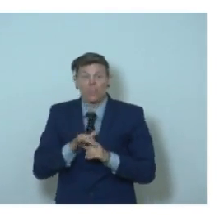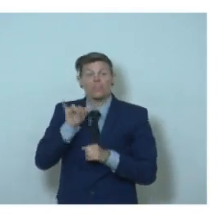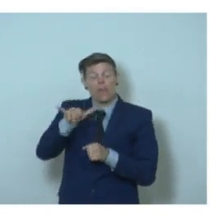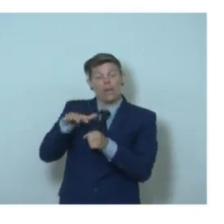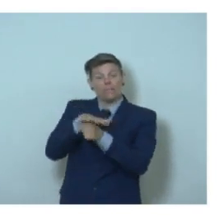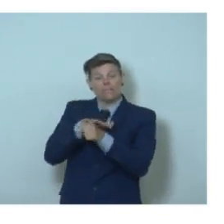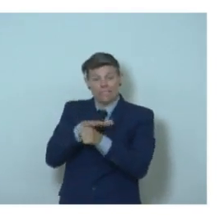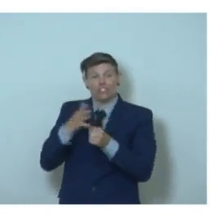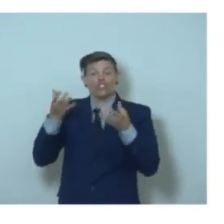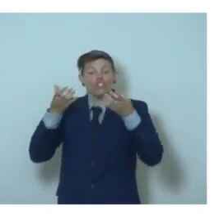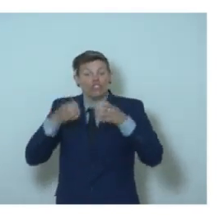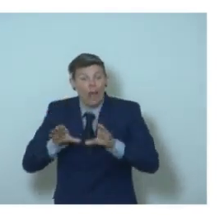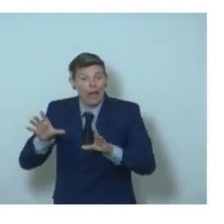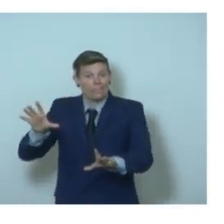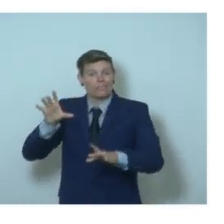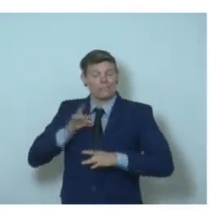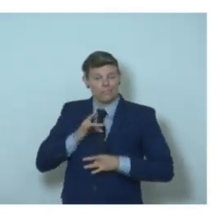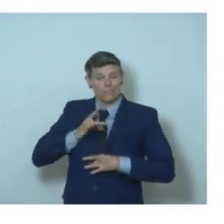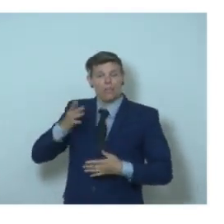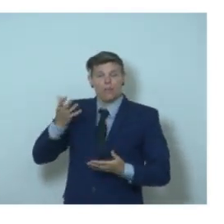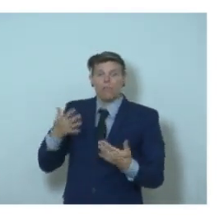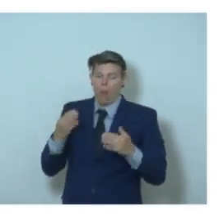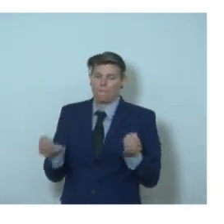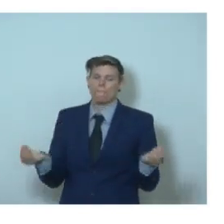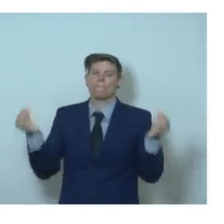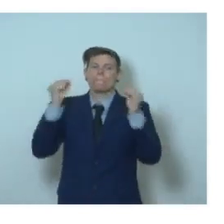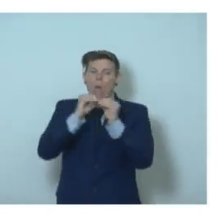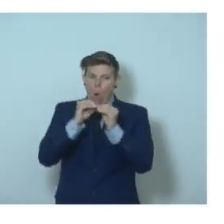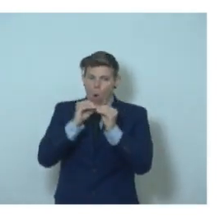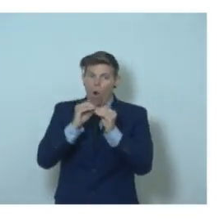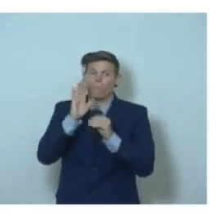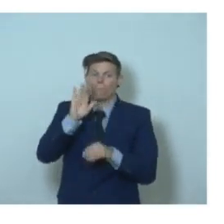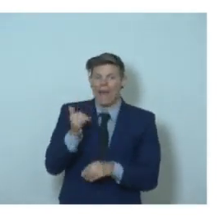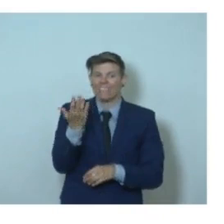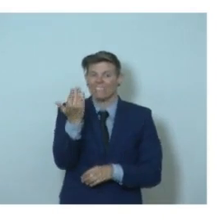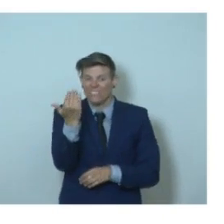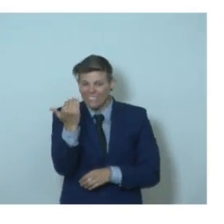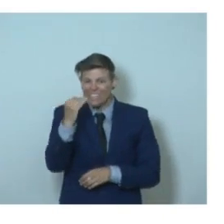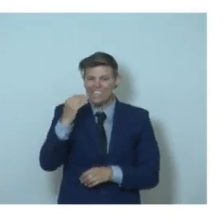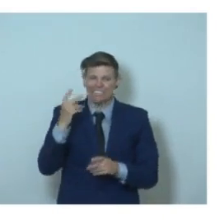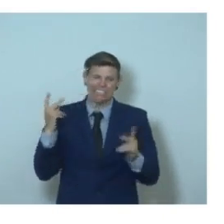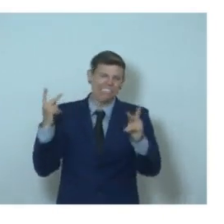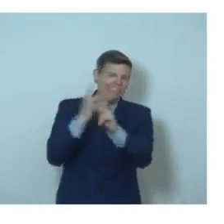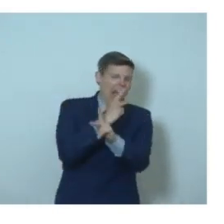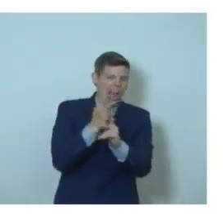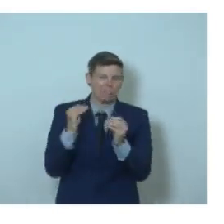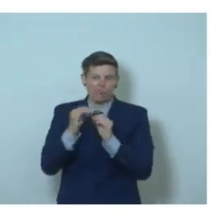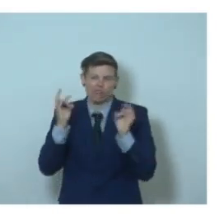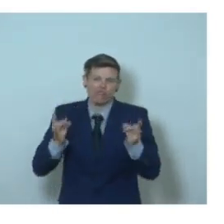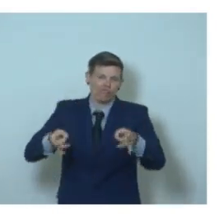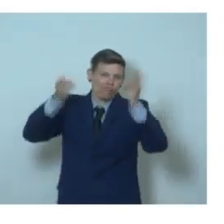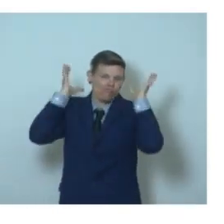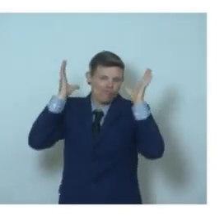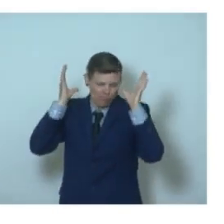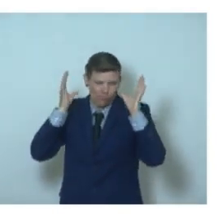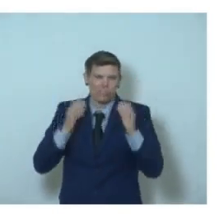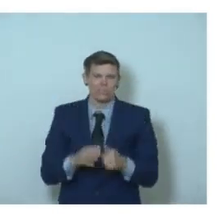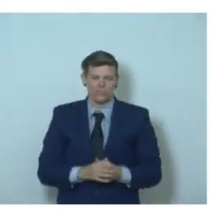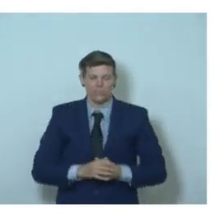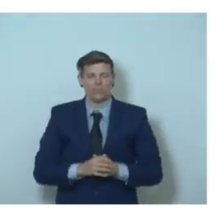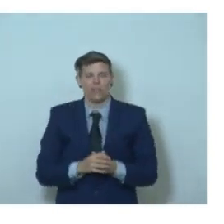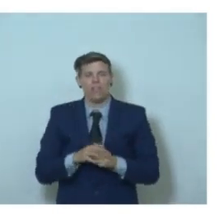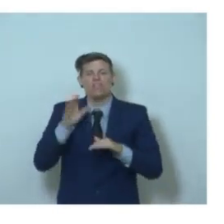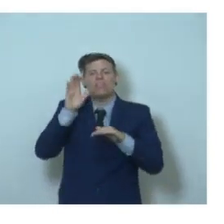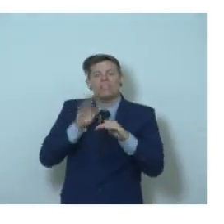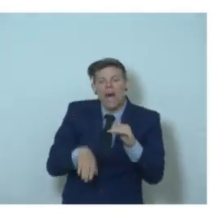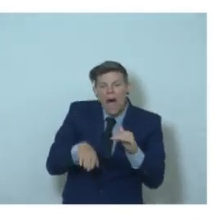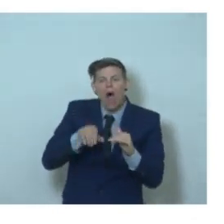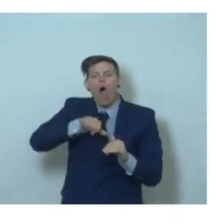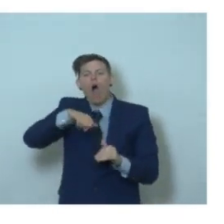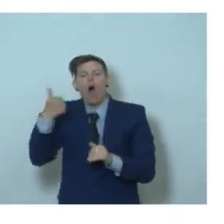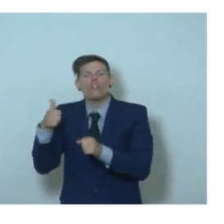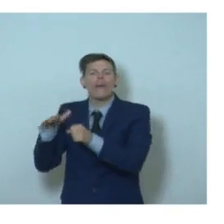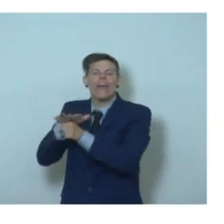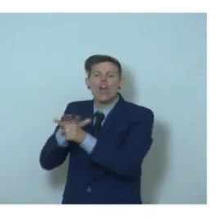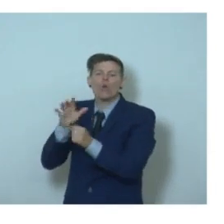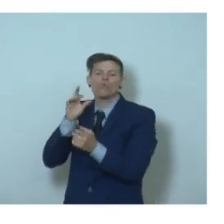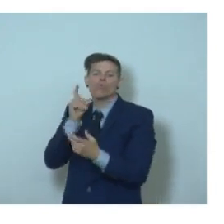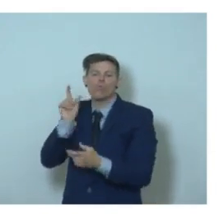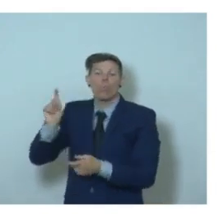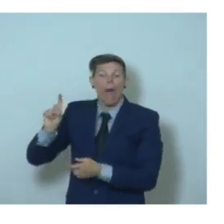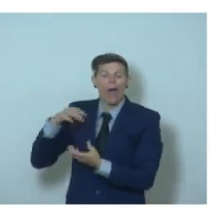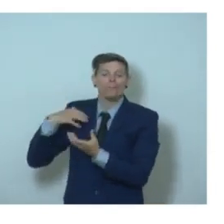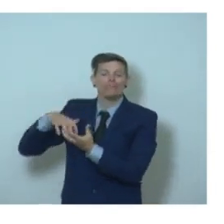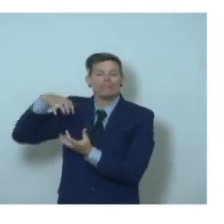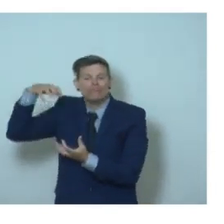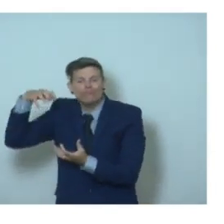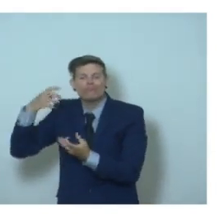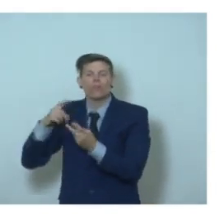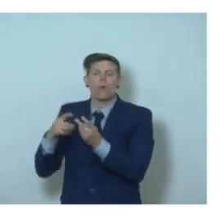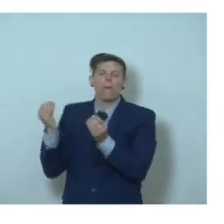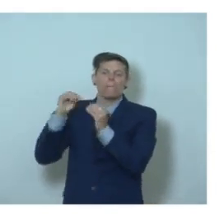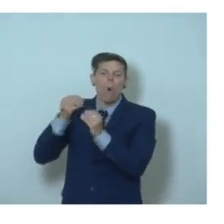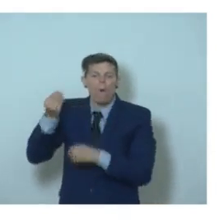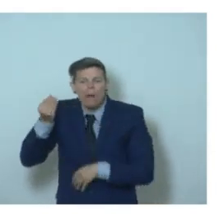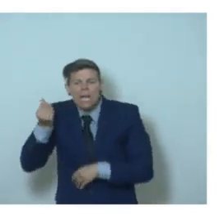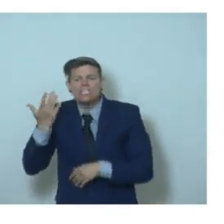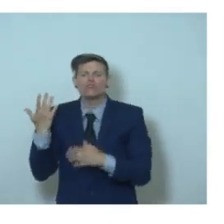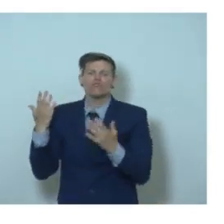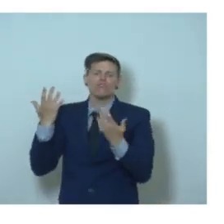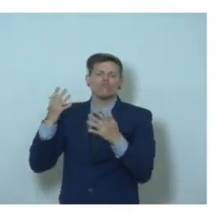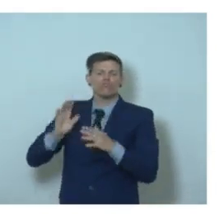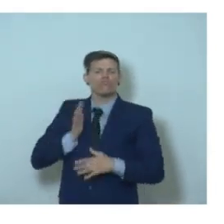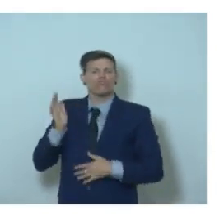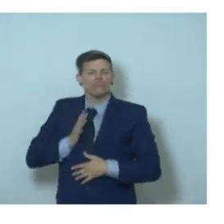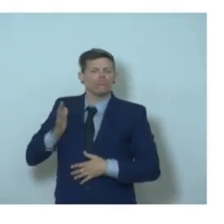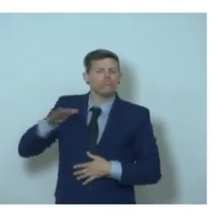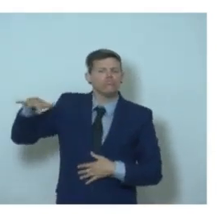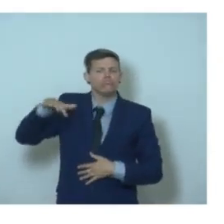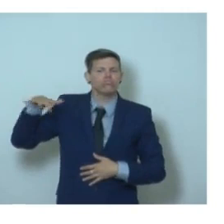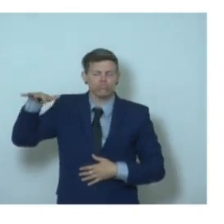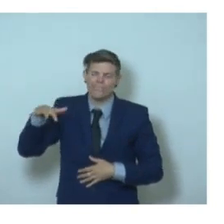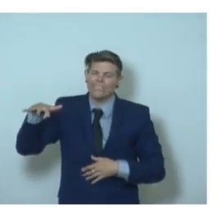MORE OF INDIVIDUALS ARE AT OR BELOW THE FEDERAL POVERTY LINE THEN YOUR CHANCES OF CONTRACTING A COVID INFECTION OR ABOUT 15 TIMES HIGHER THAN FOLKS WHO LIVE IN CENSUS TRACT AREAS THAT HAVE